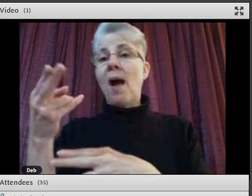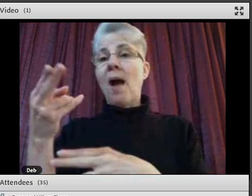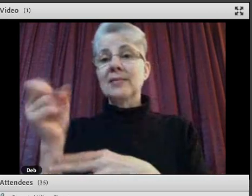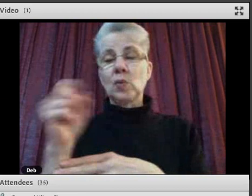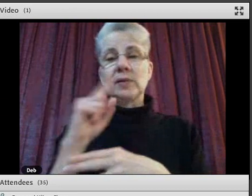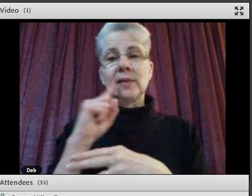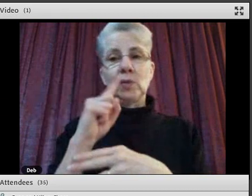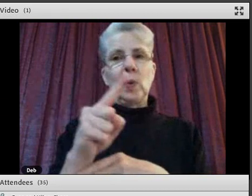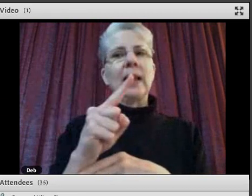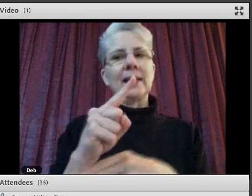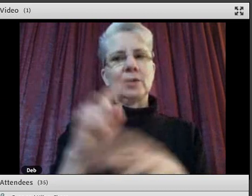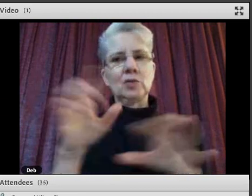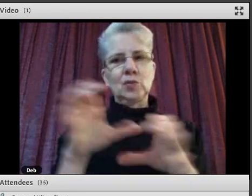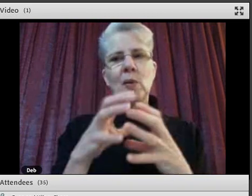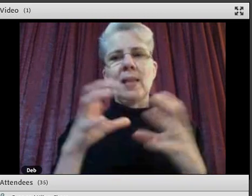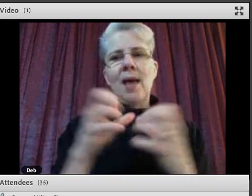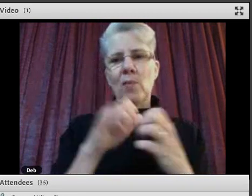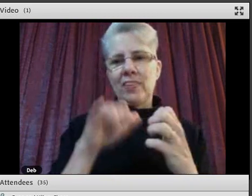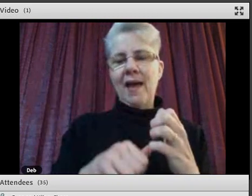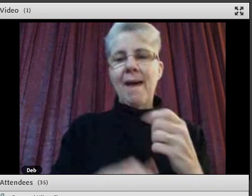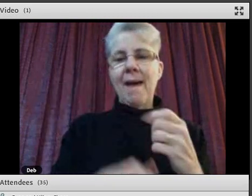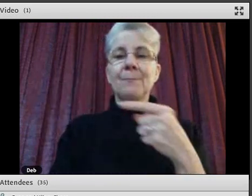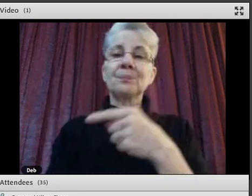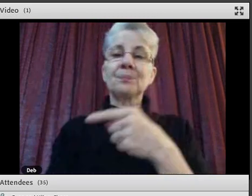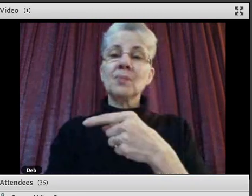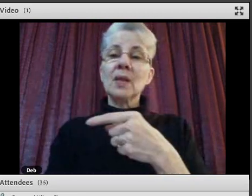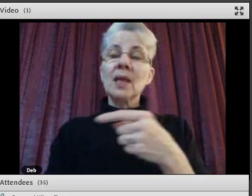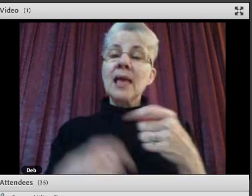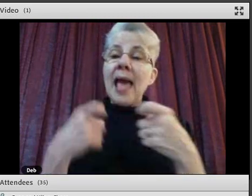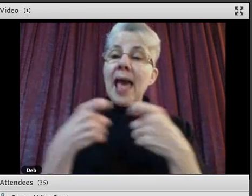you can really run with this one. The electronics for this are really pretty simple.